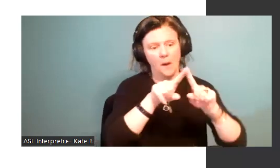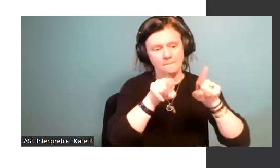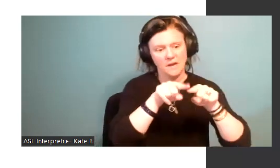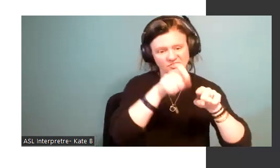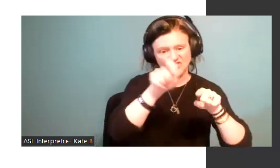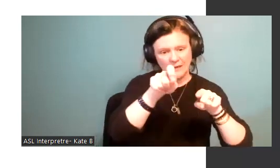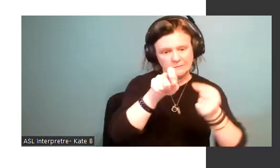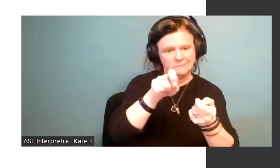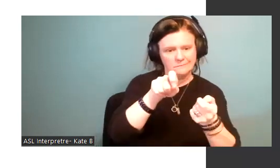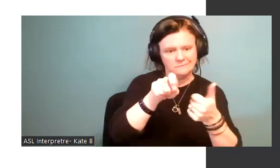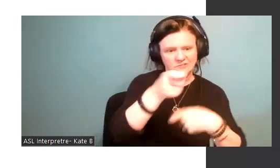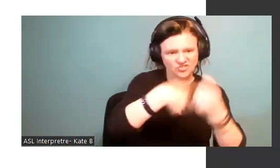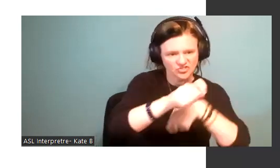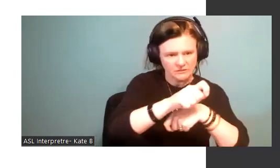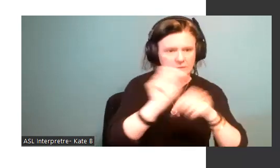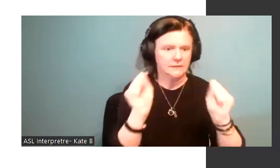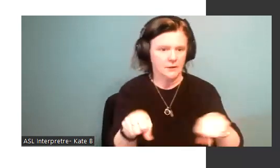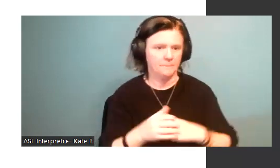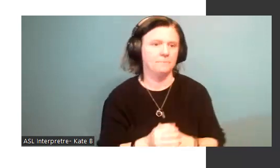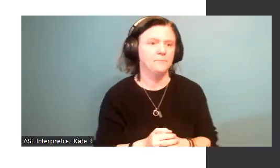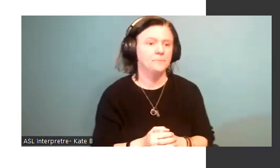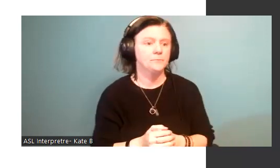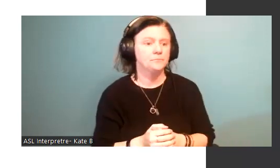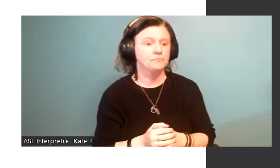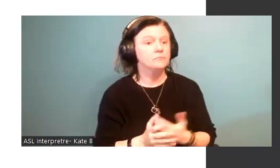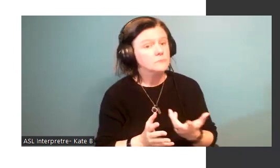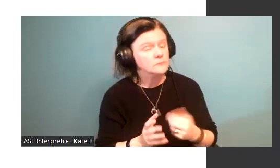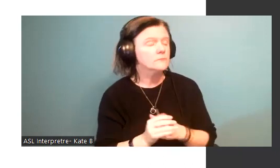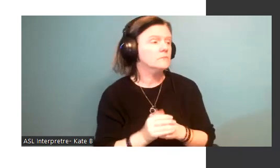your custom controls, such as buttons, and help